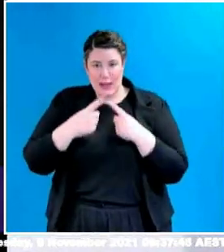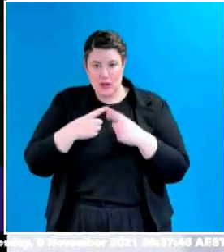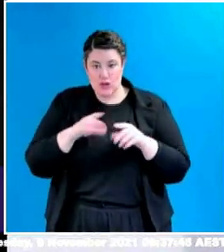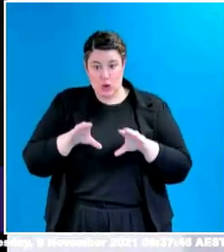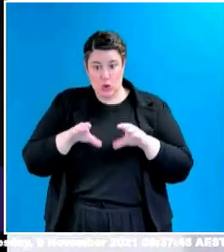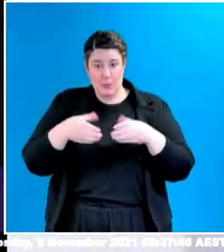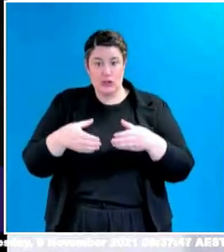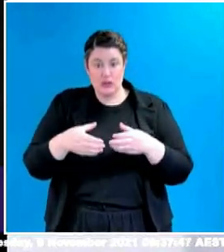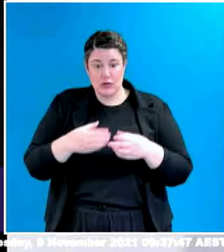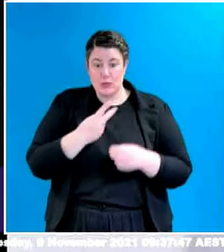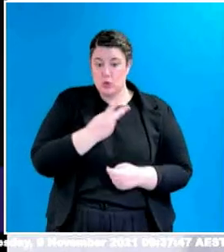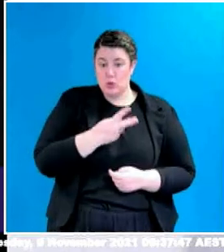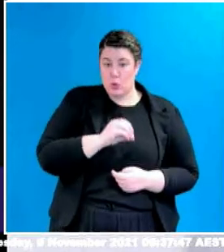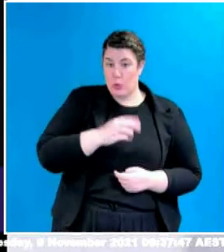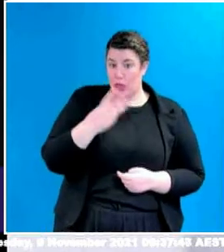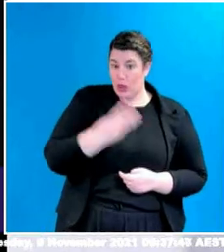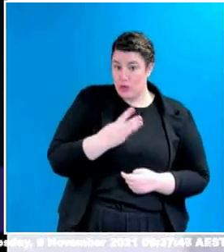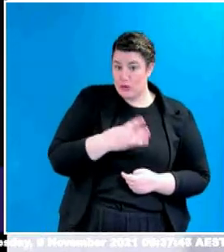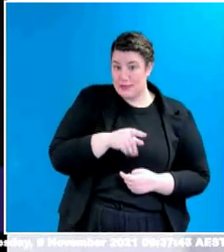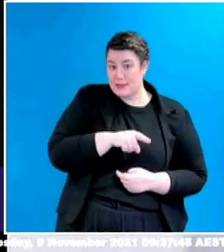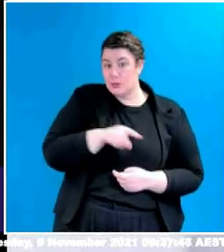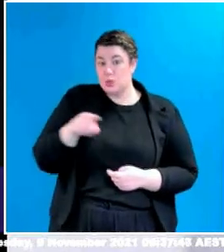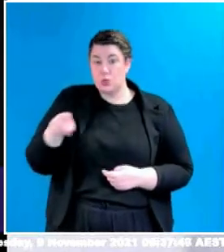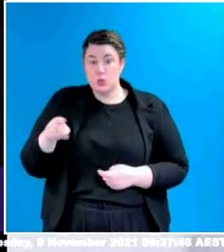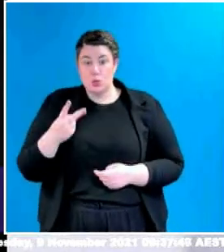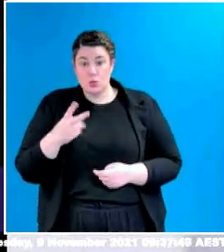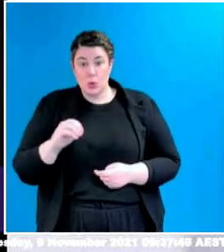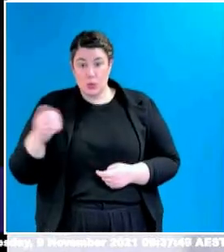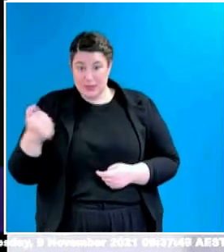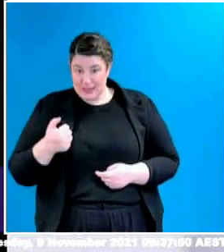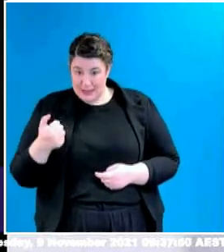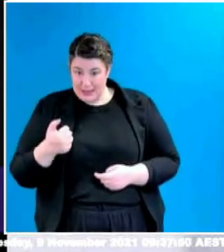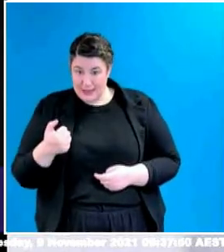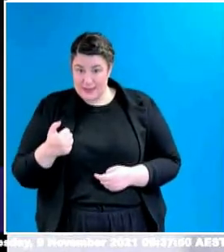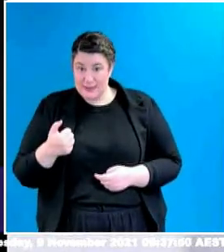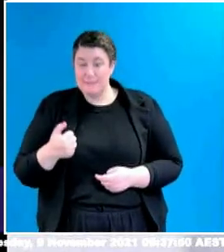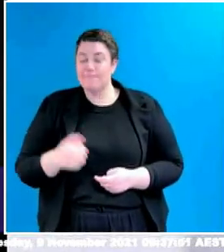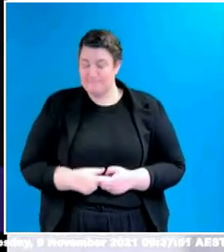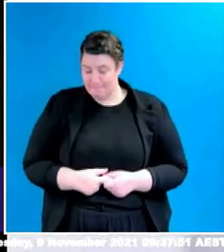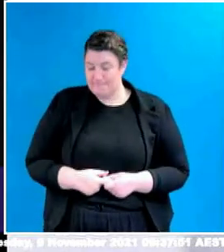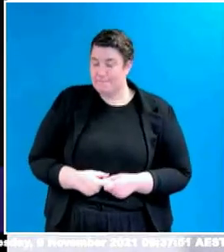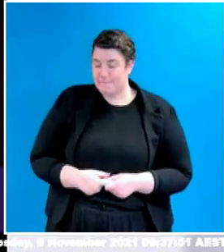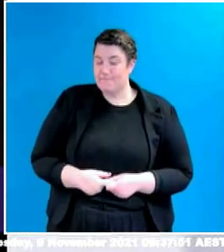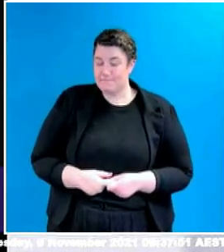between 2013 and 2016? Yes, I was.